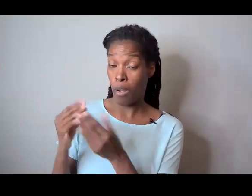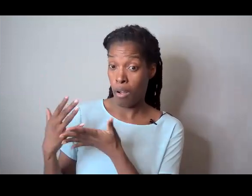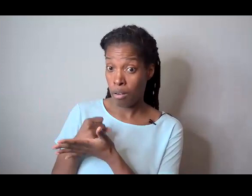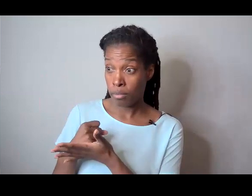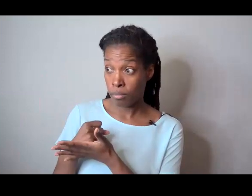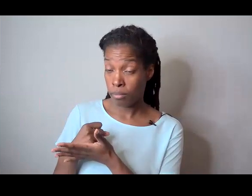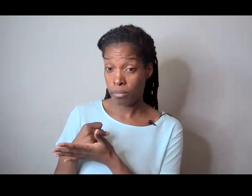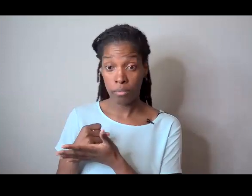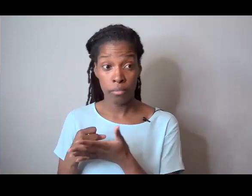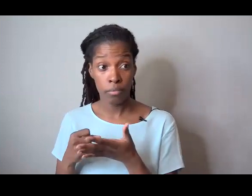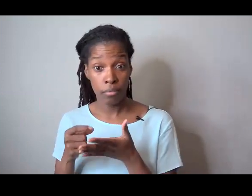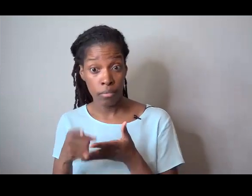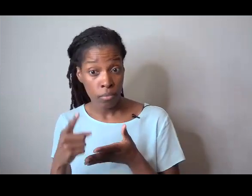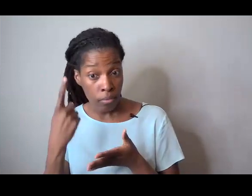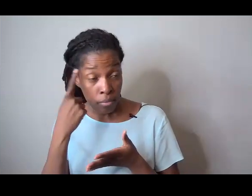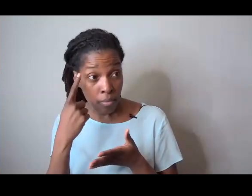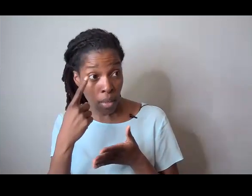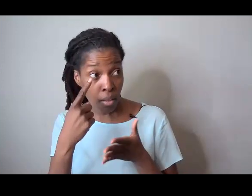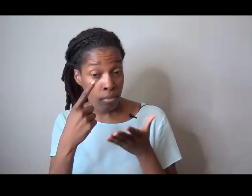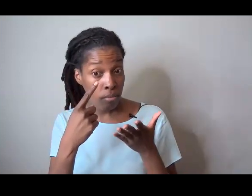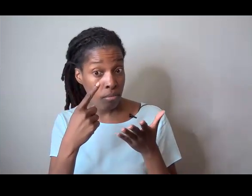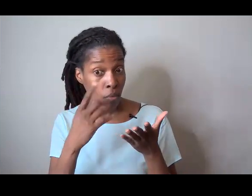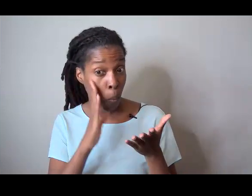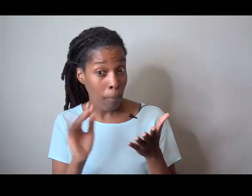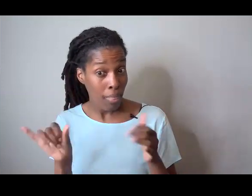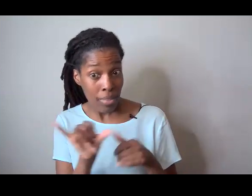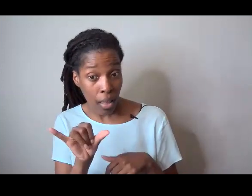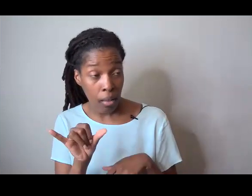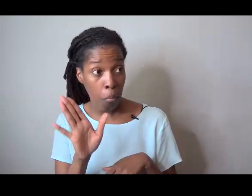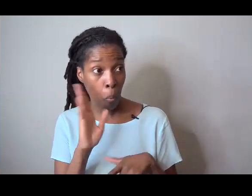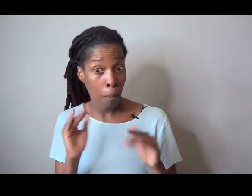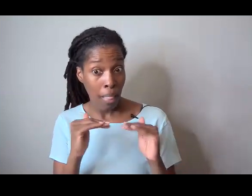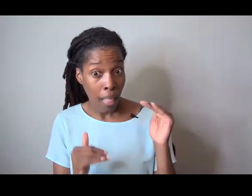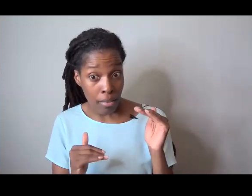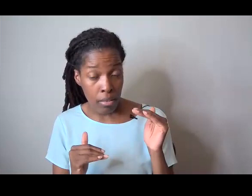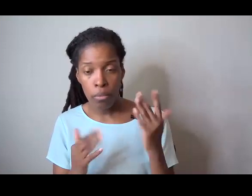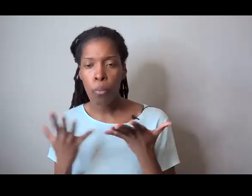Do you expect expenses to be the same or less? What does that mean for your expected NESE?